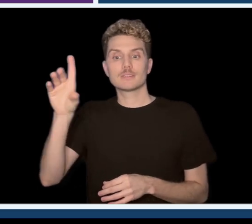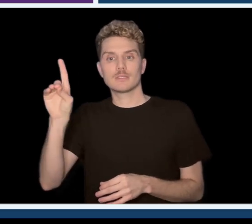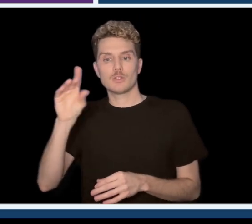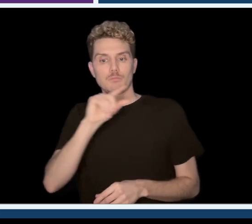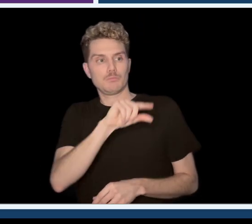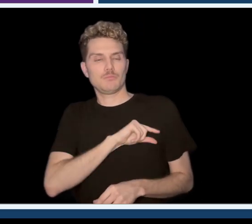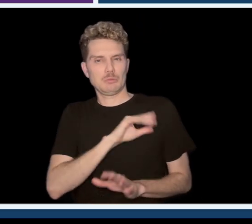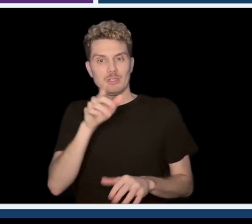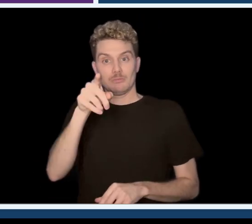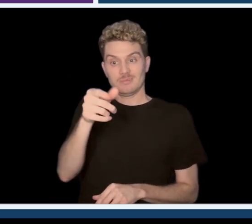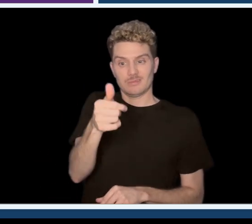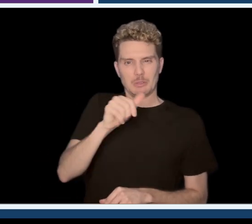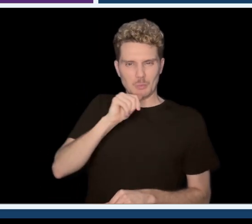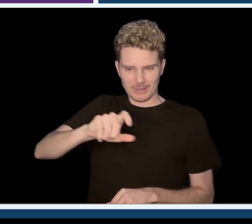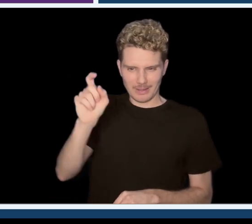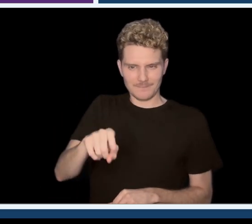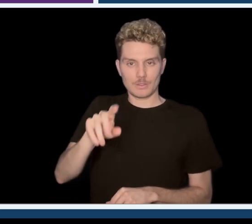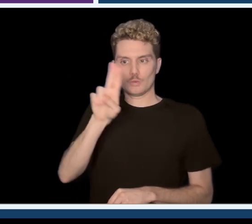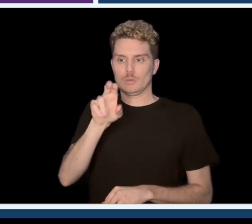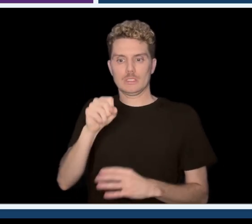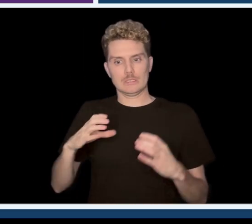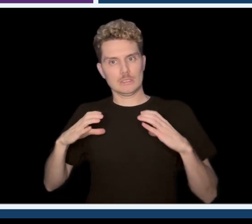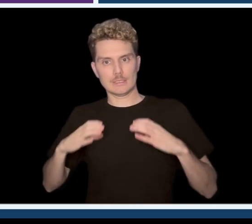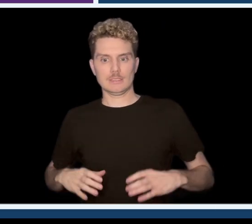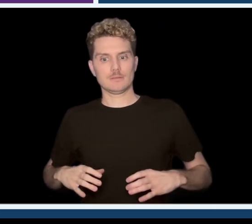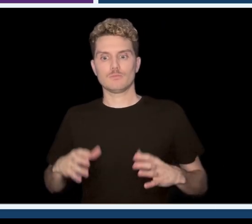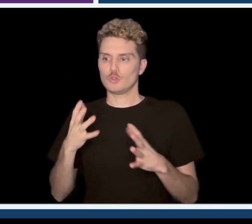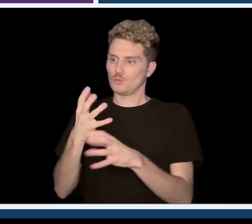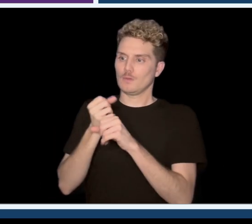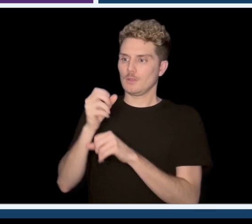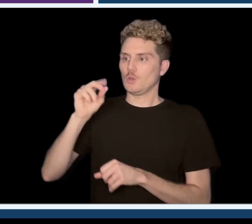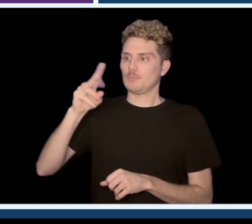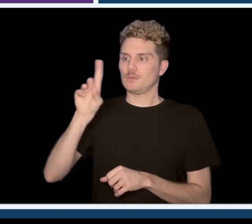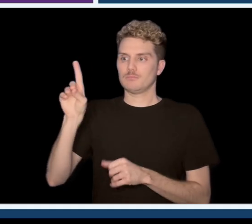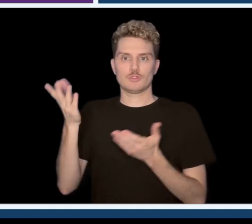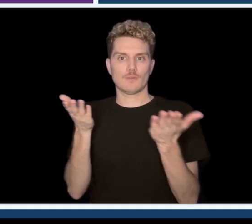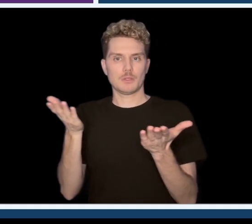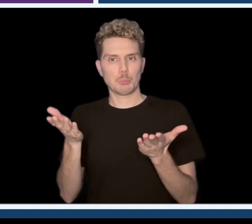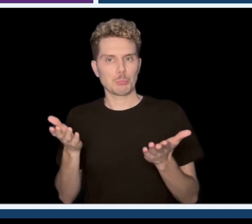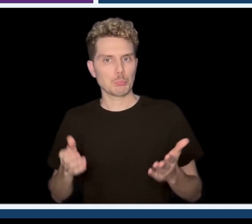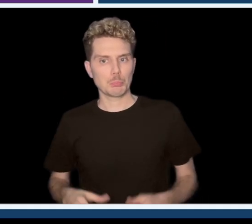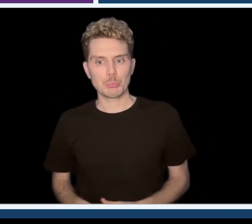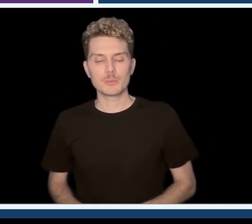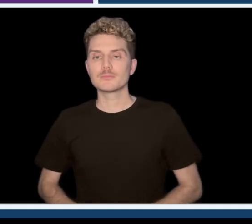eligibility, and you do not need to be a US Citizen to receive OPWDD services.